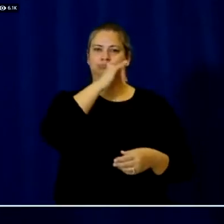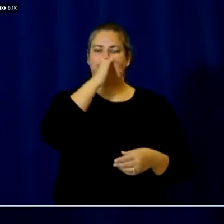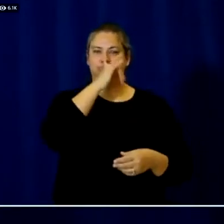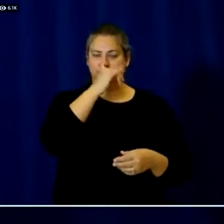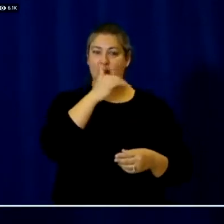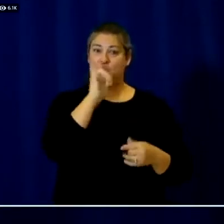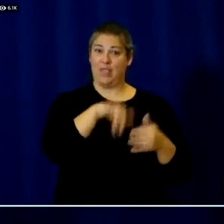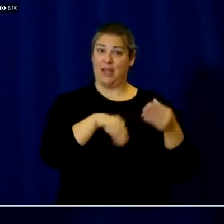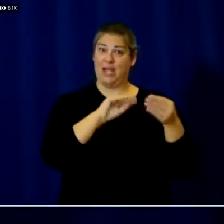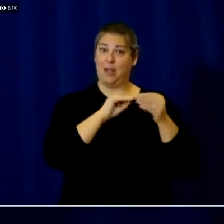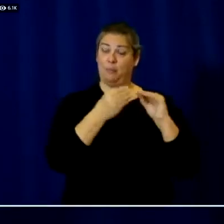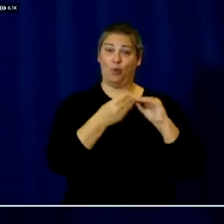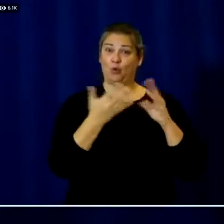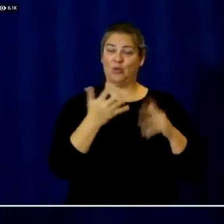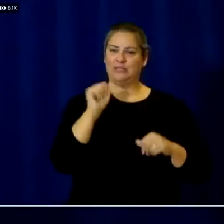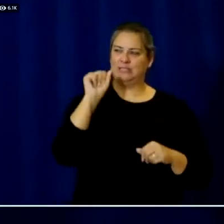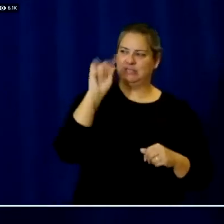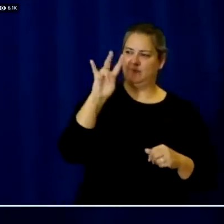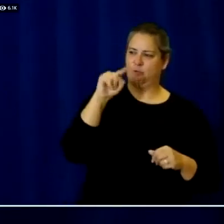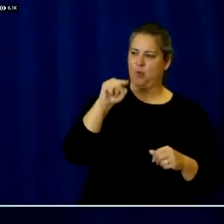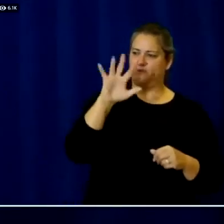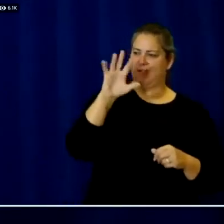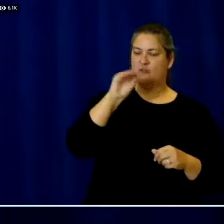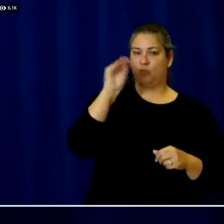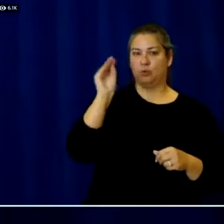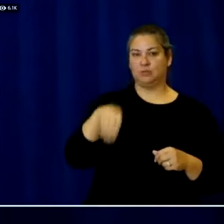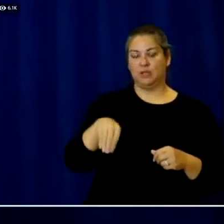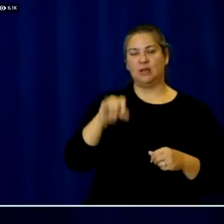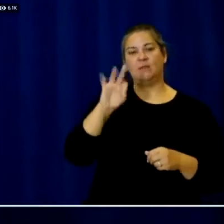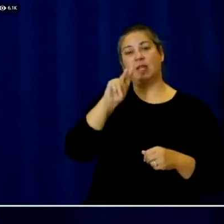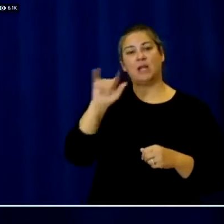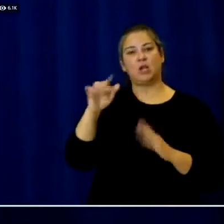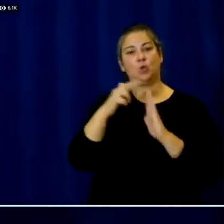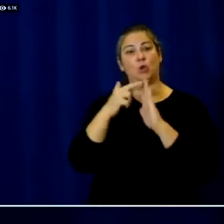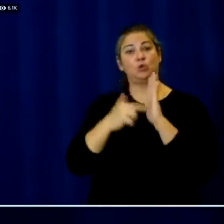numbers 17.5% of Kentucky registered voters have asked for an absentee